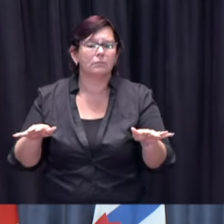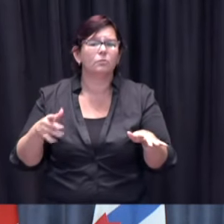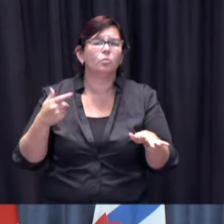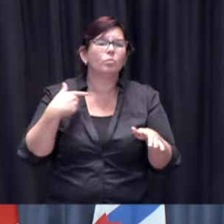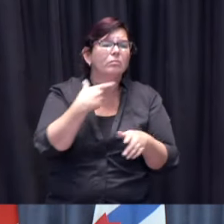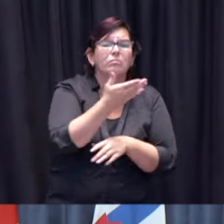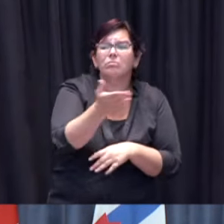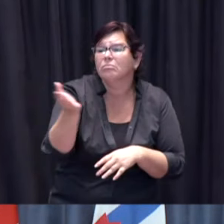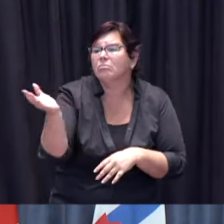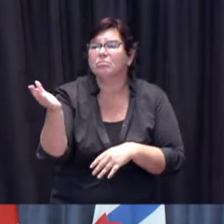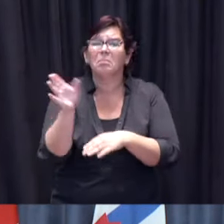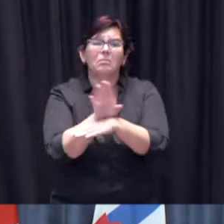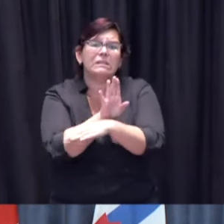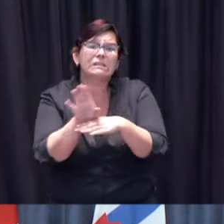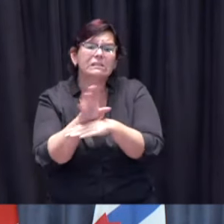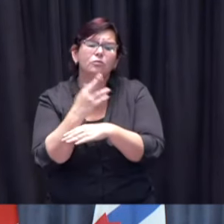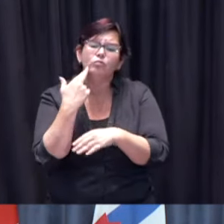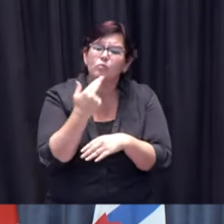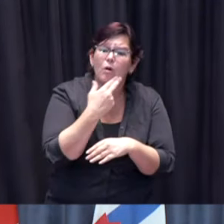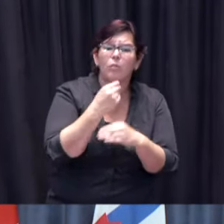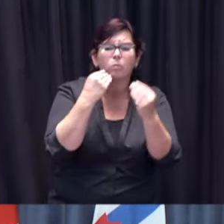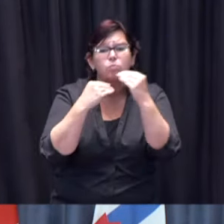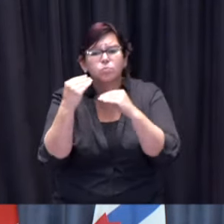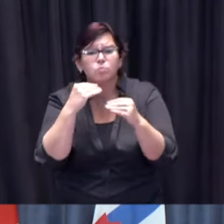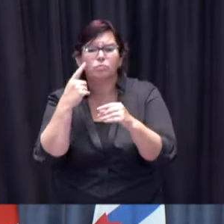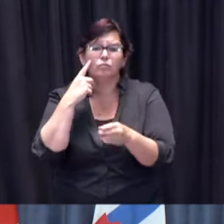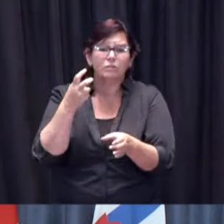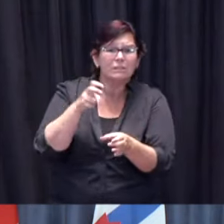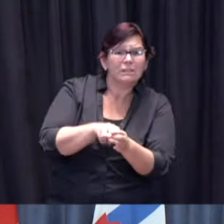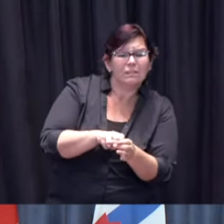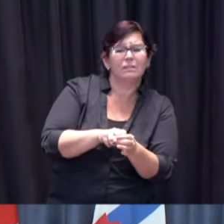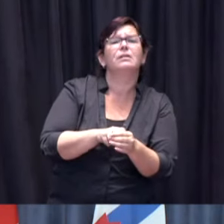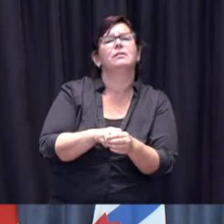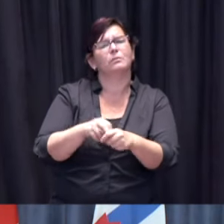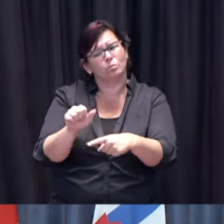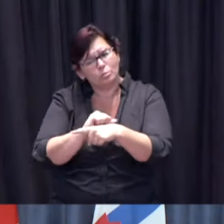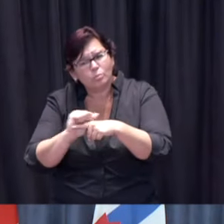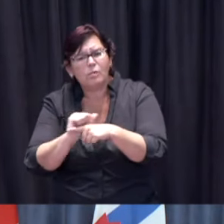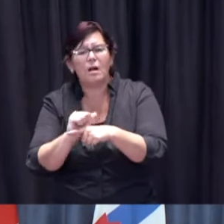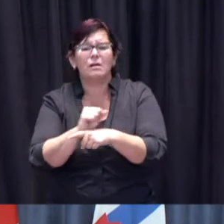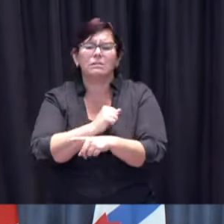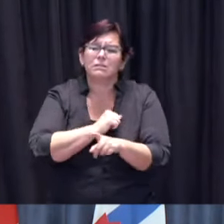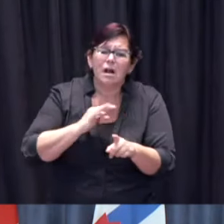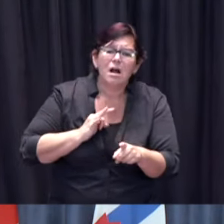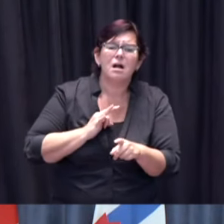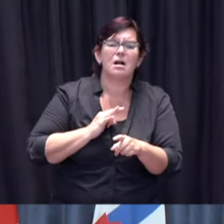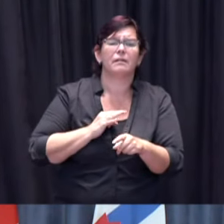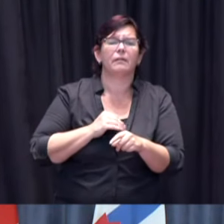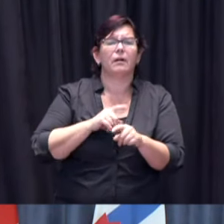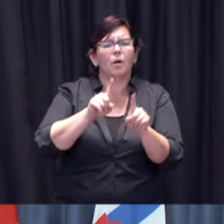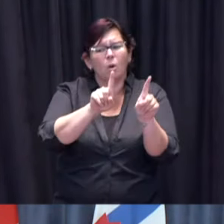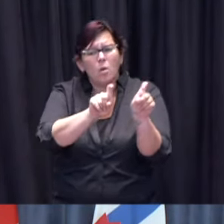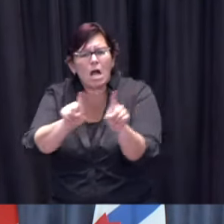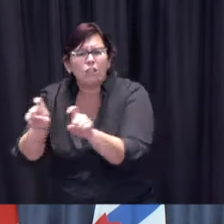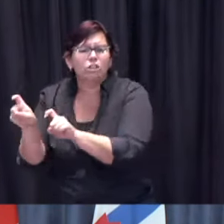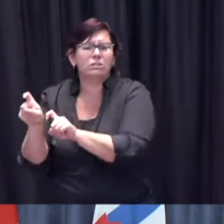screening protocols for staff, such as completion of a screening questionnaire, prior to the commencement of their shifts.